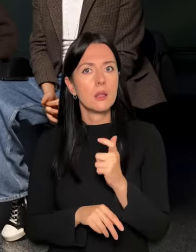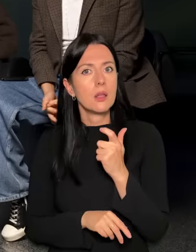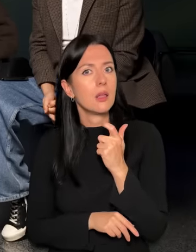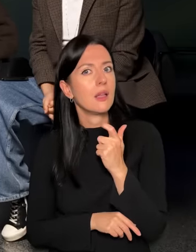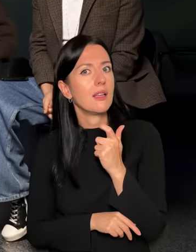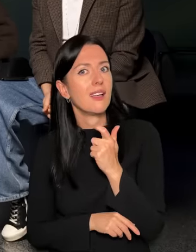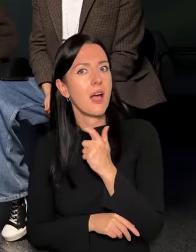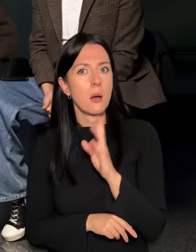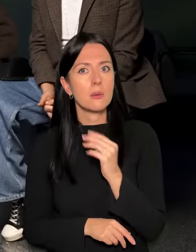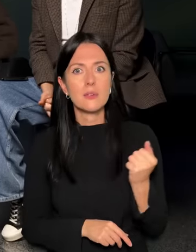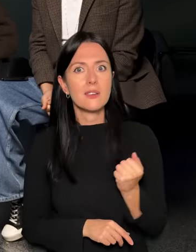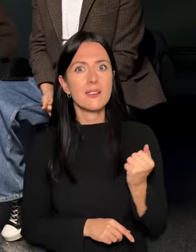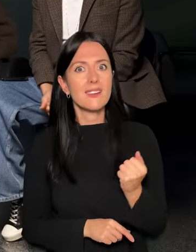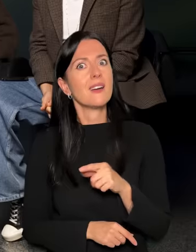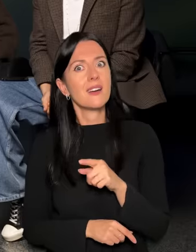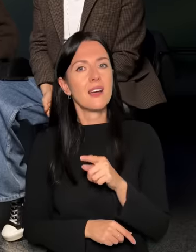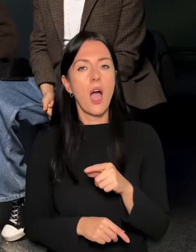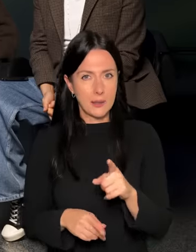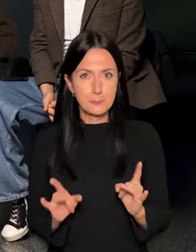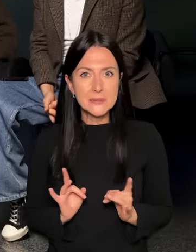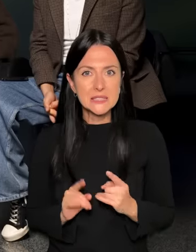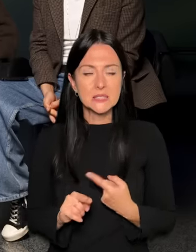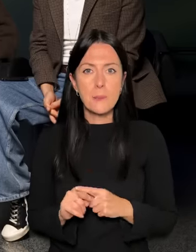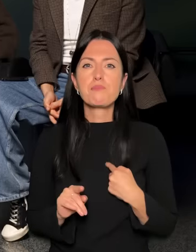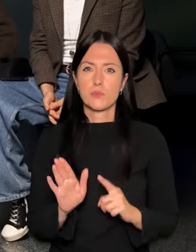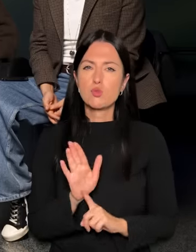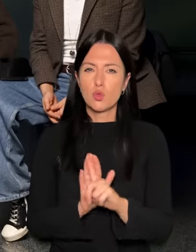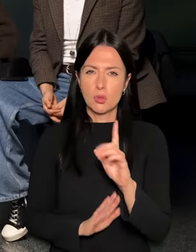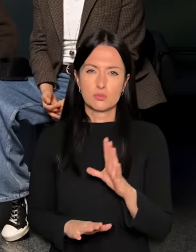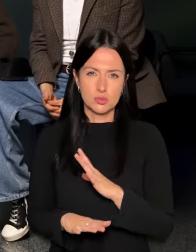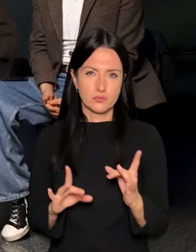and they stare at you, tug their mom's sleeve, saying, "Mom, mom, look." Does that bother you?